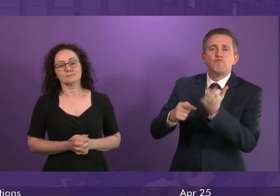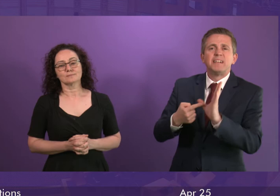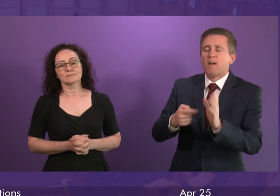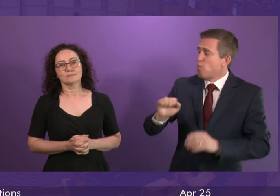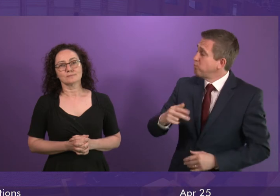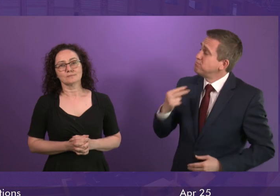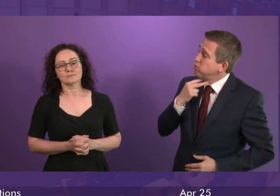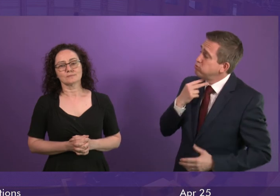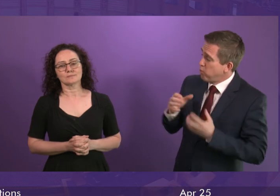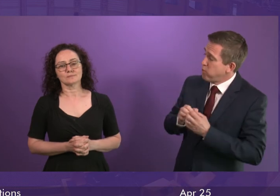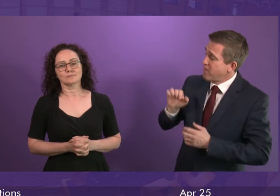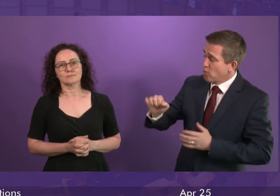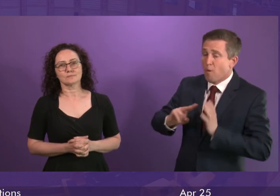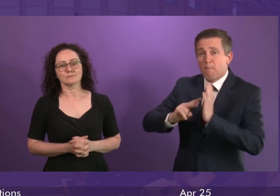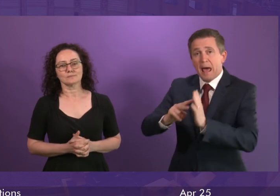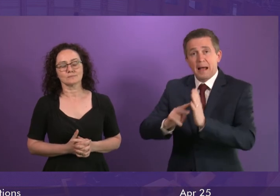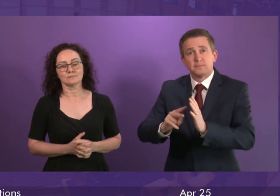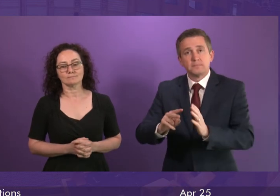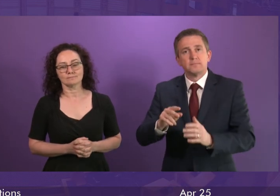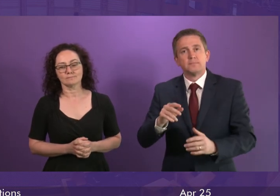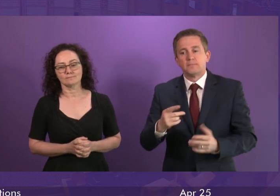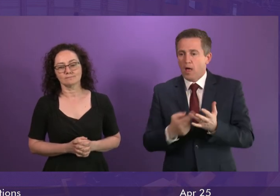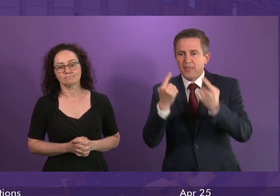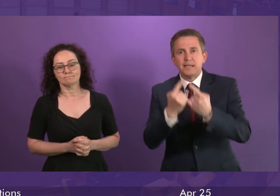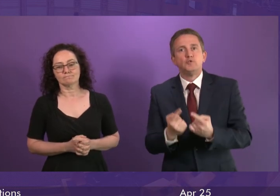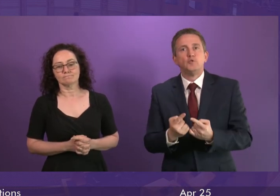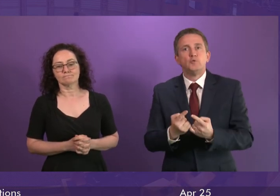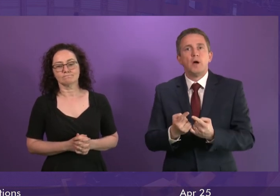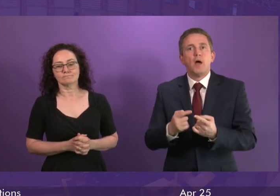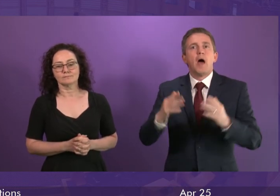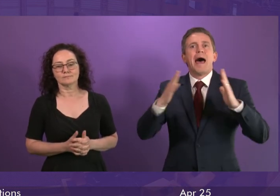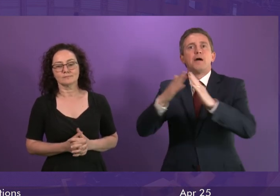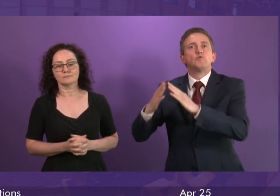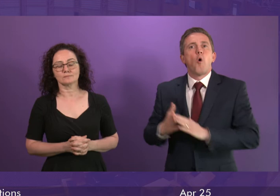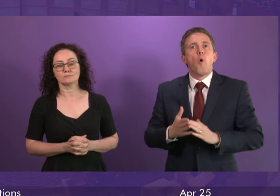When I previously raised with the First Minister the issue of domestic waste, she said that